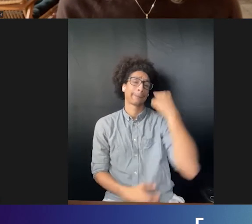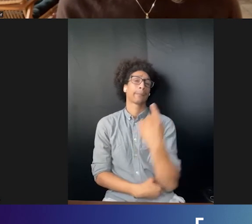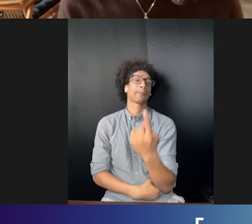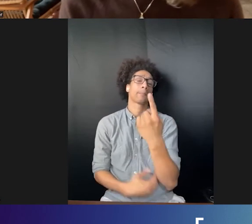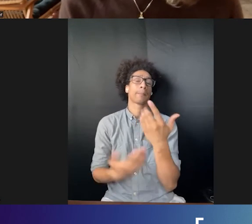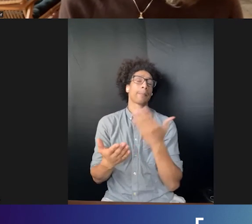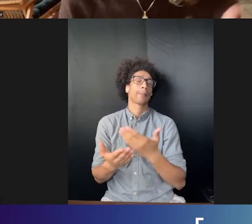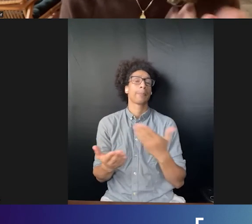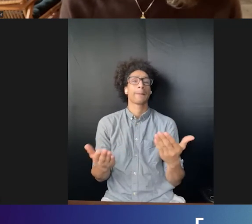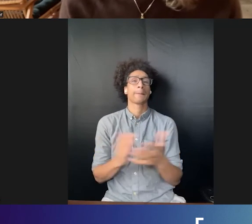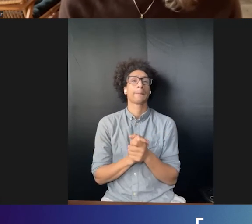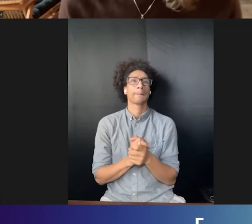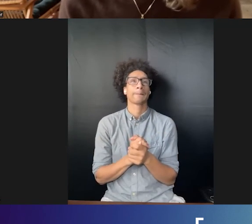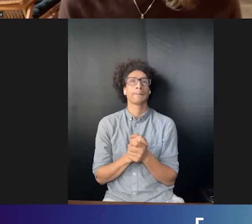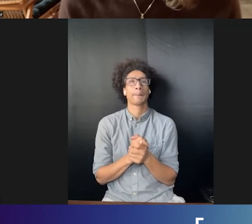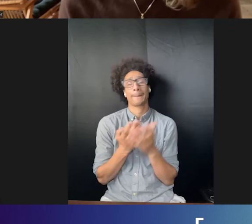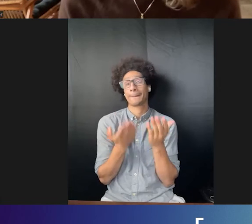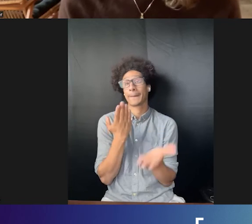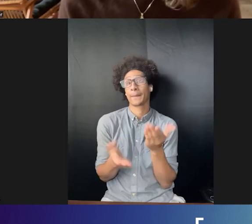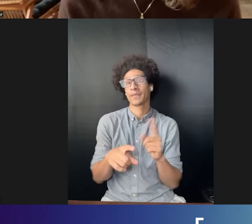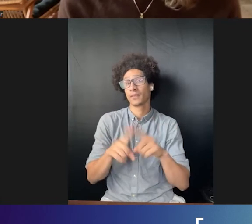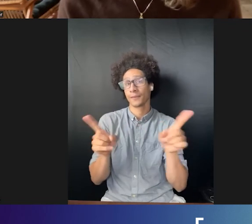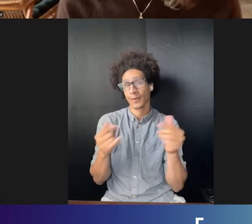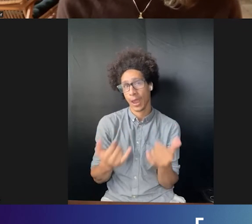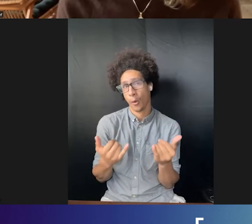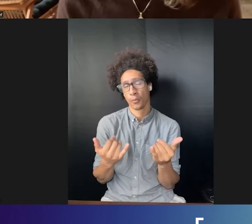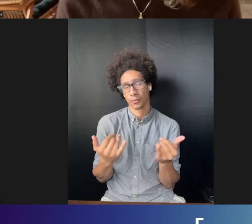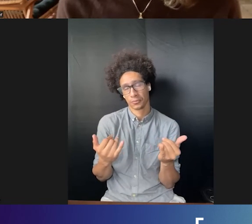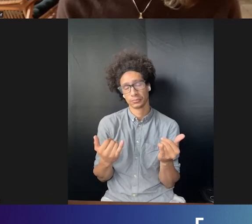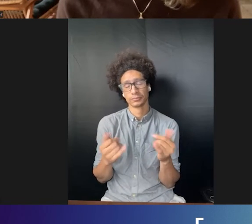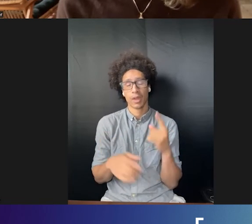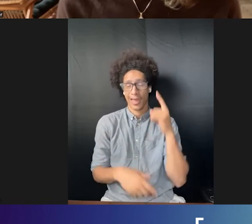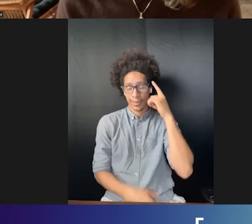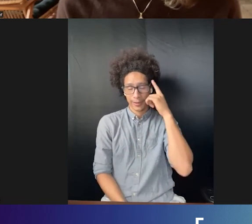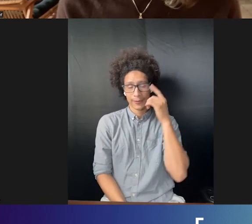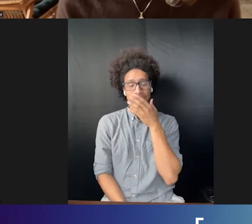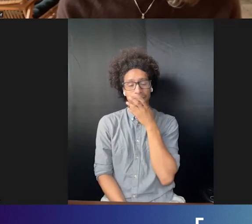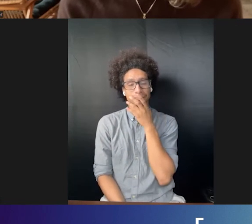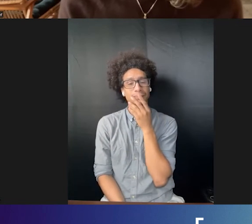you know, maybe is different now, I think, as you were saying, like,